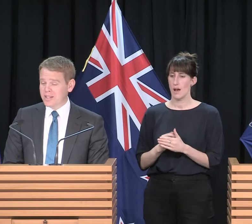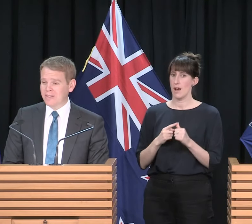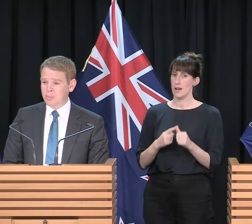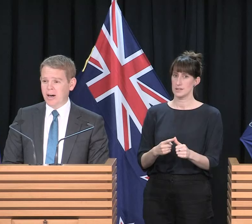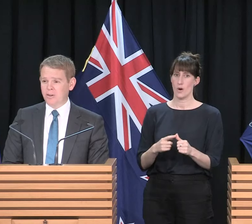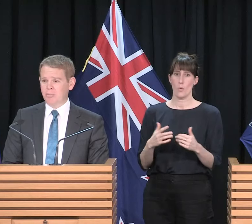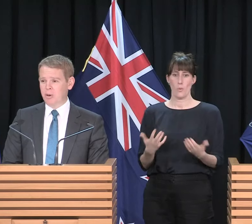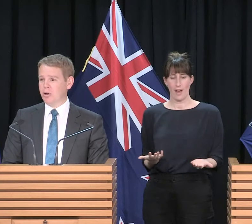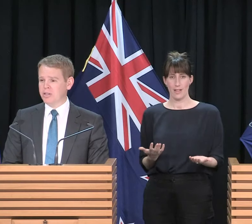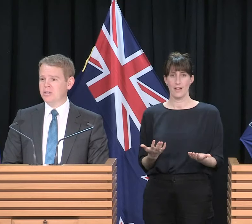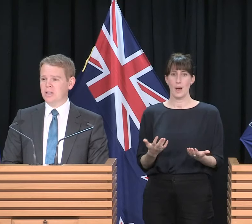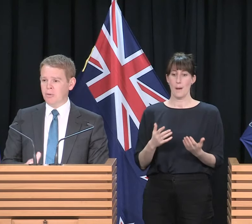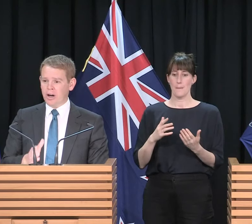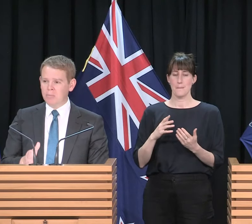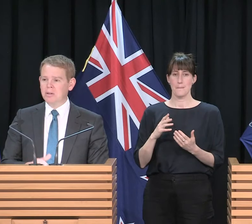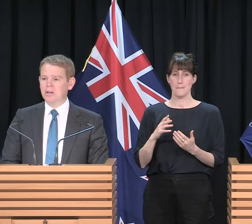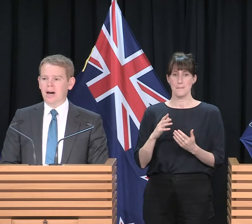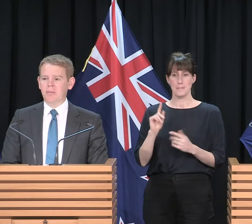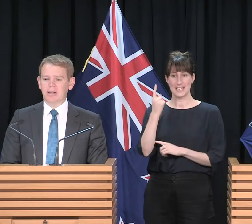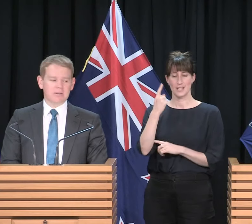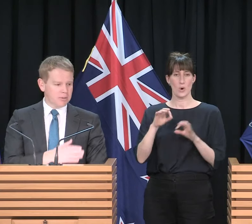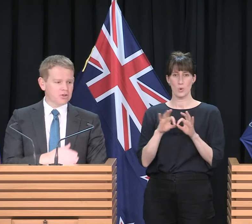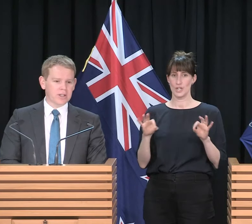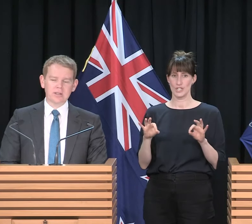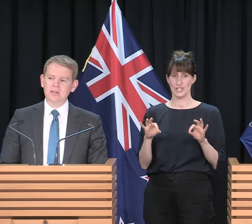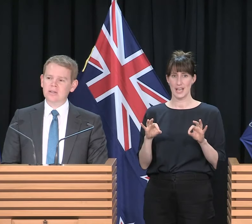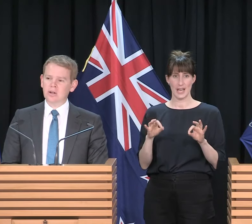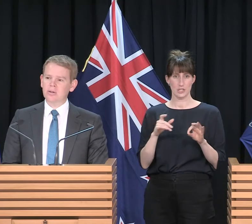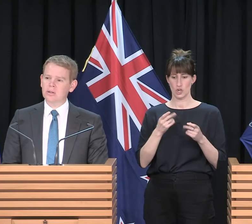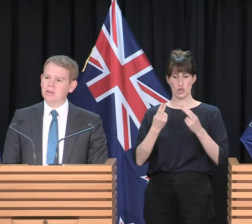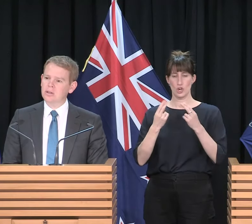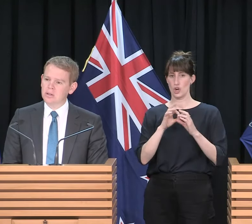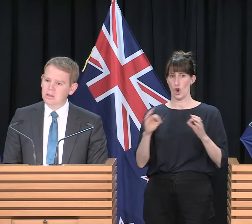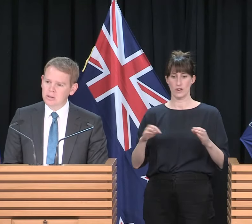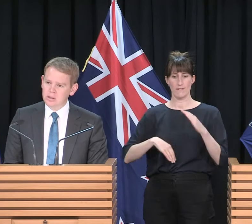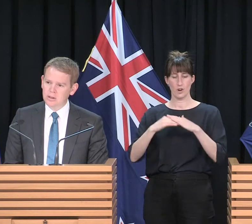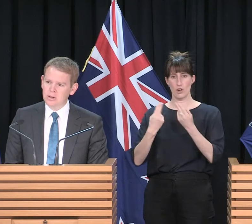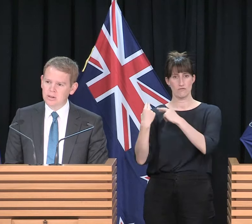used. It's provided... The outcome of that testing